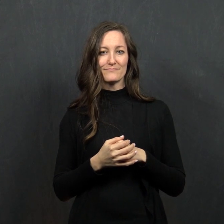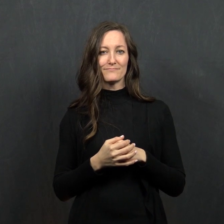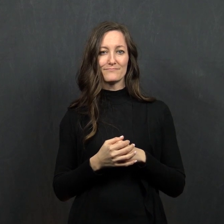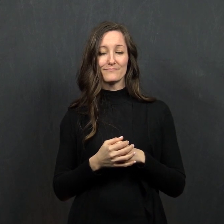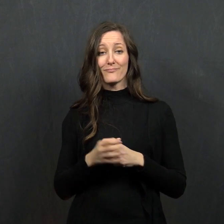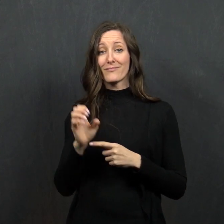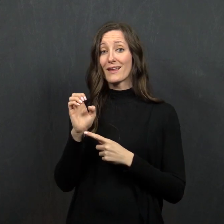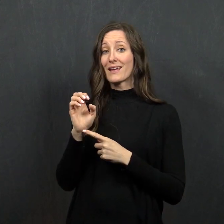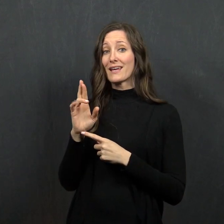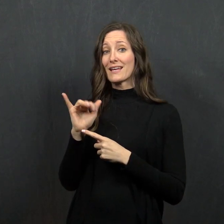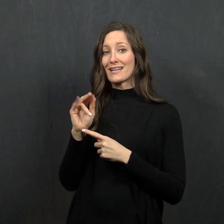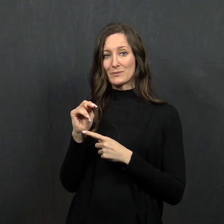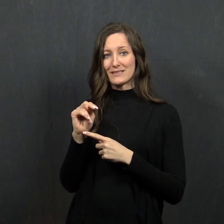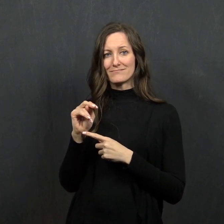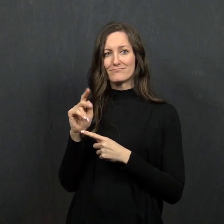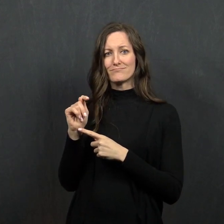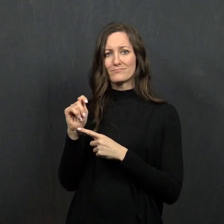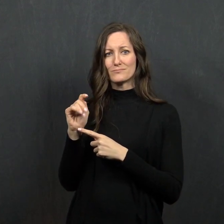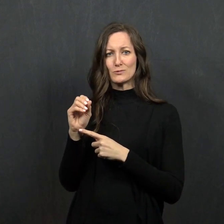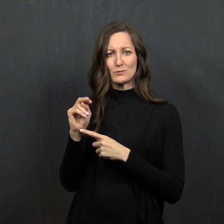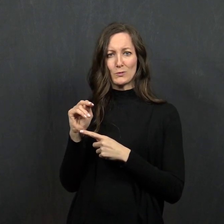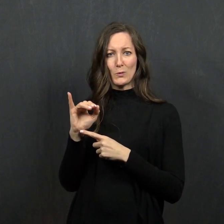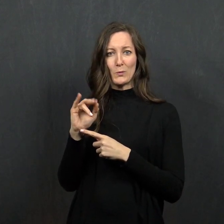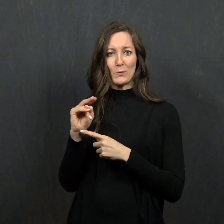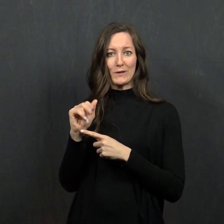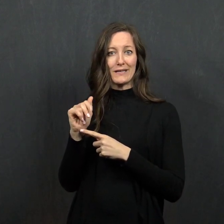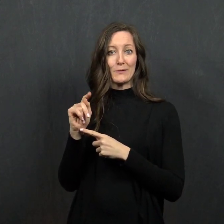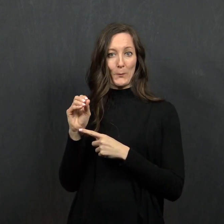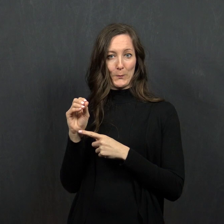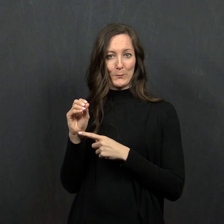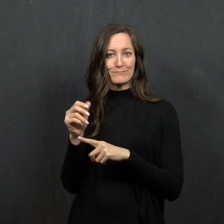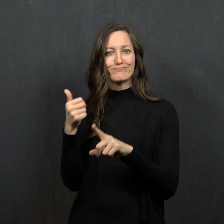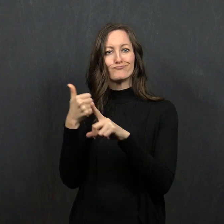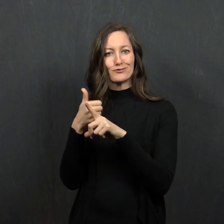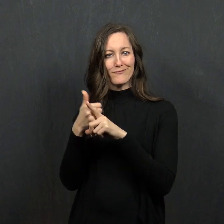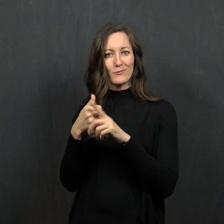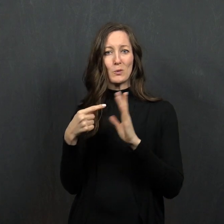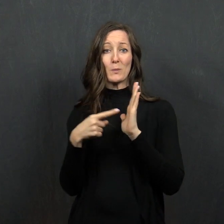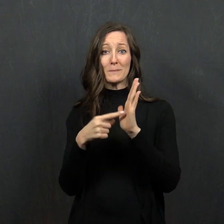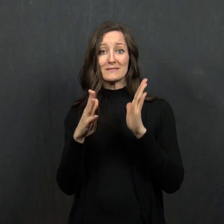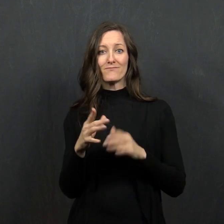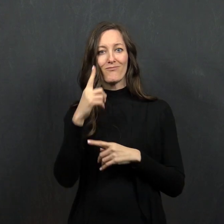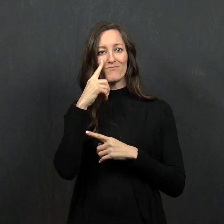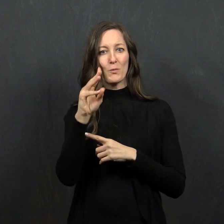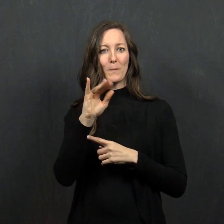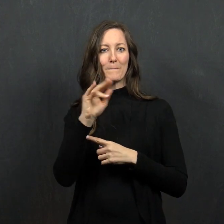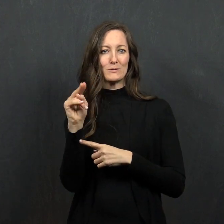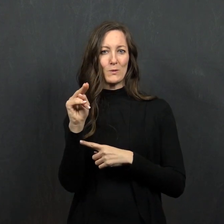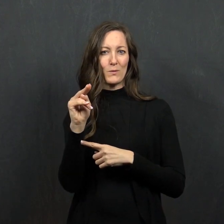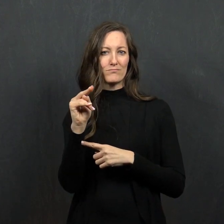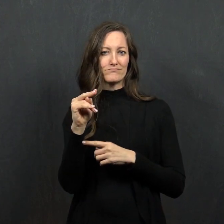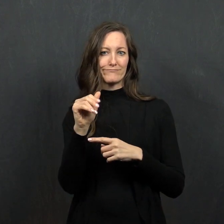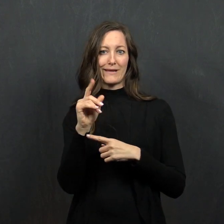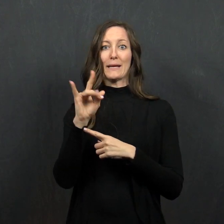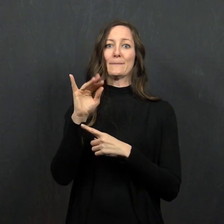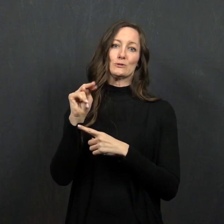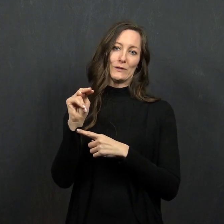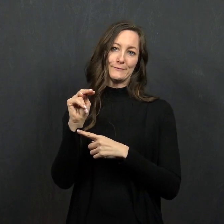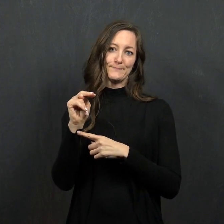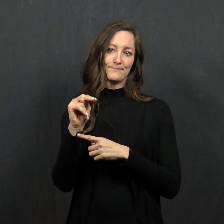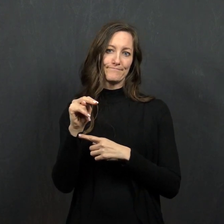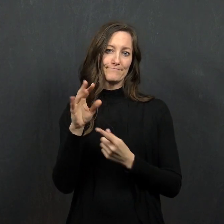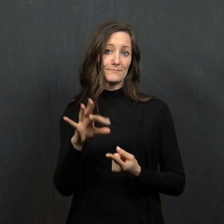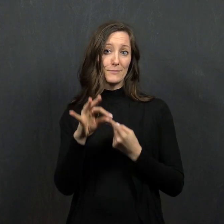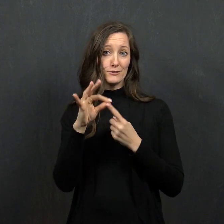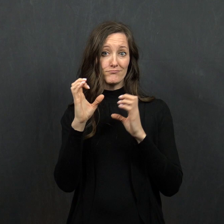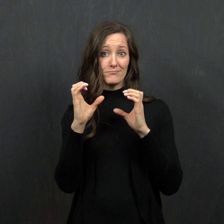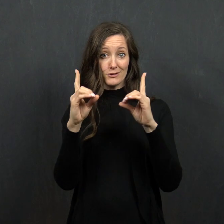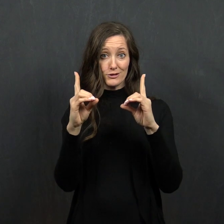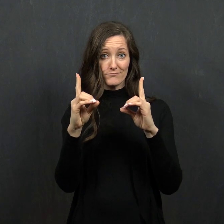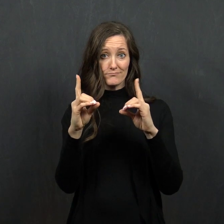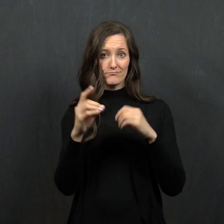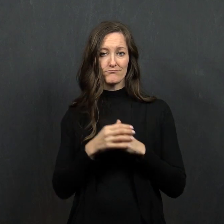Erin Toninato, who is the representative for Minnesota Administrators of Special Education